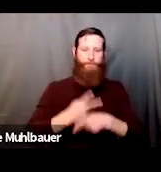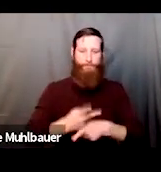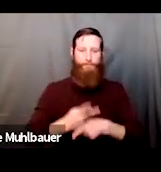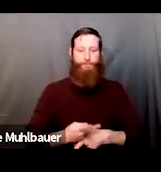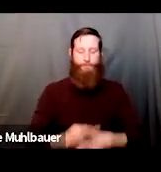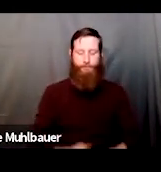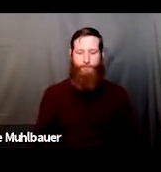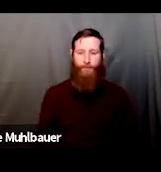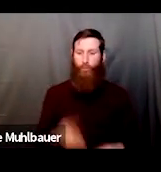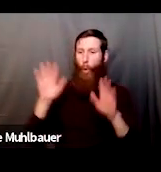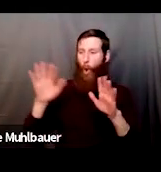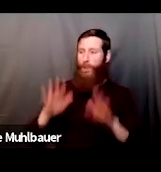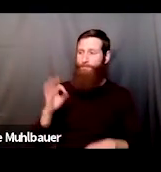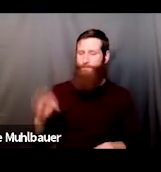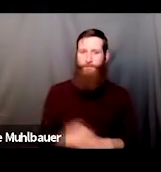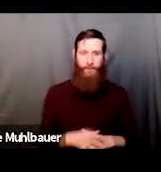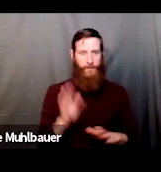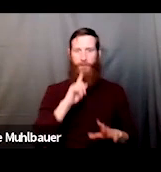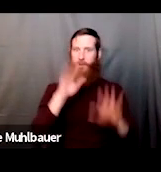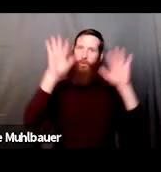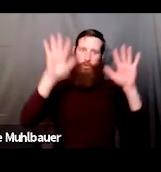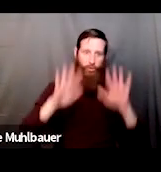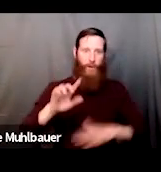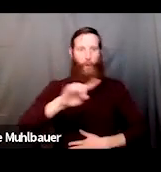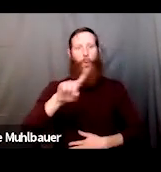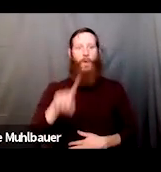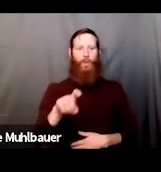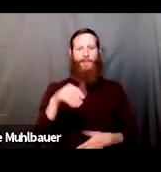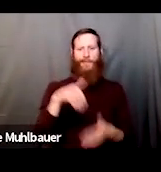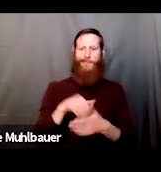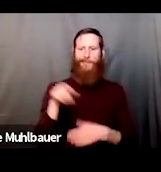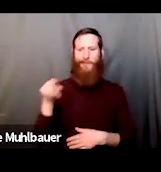We have some really great questions in the Q and A